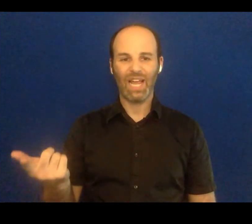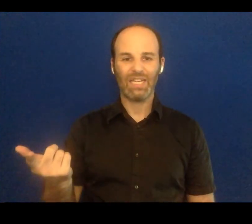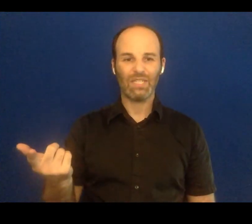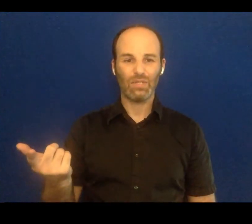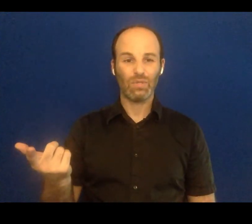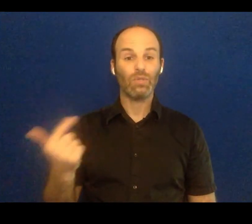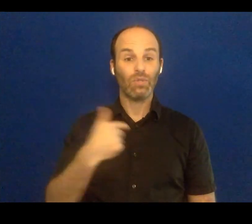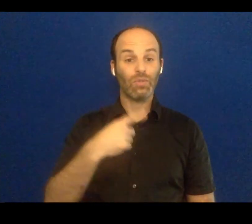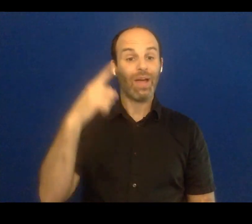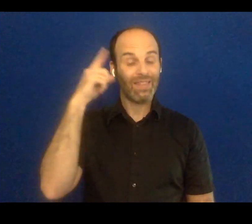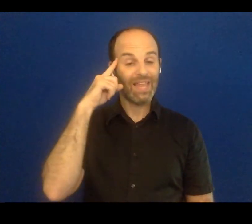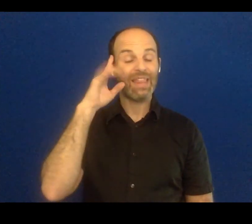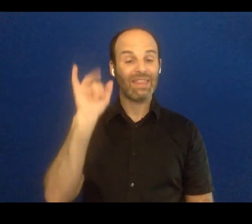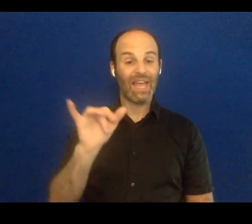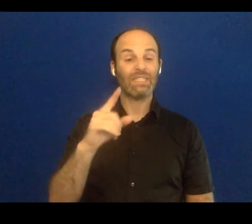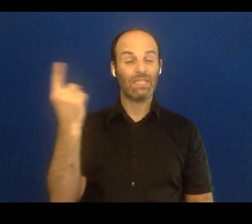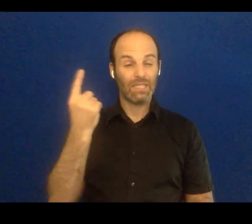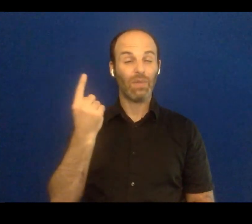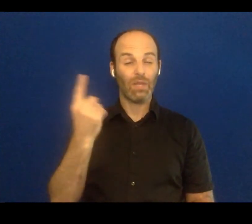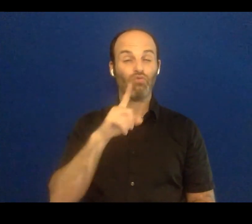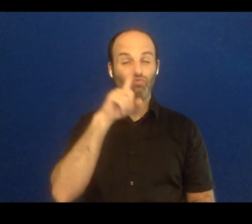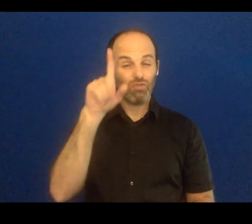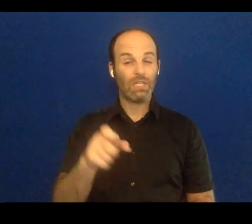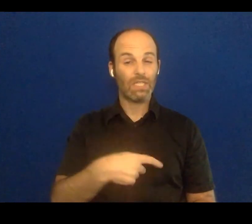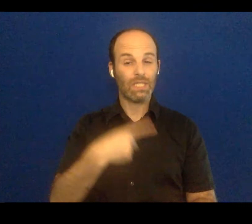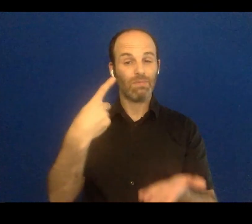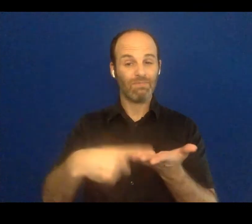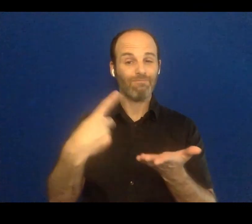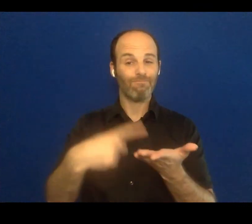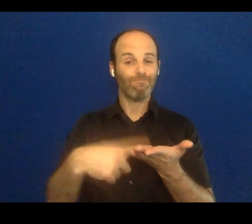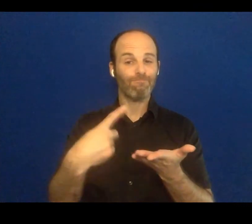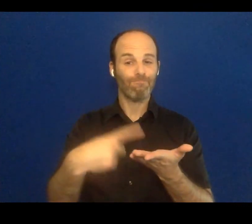SO I THINK THAT IS SOMETHING THAT REALLY NEEDS TO BE TALKED